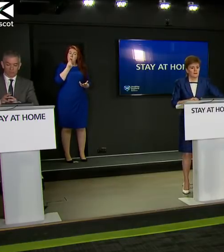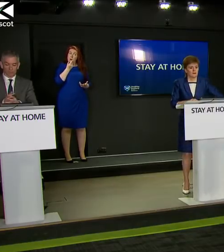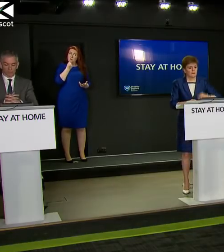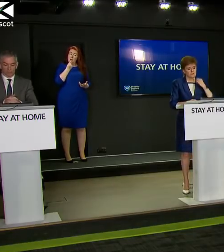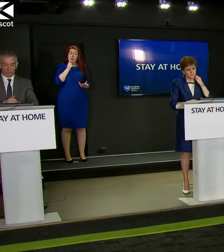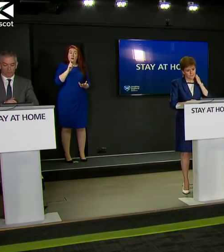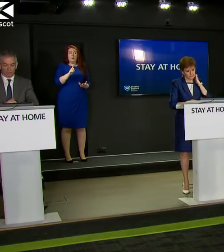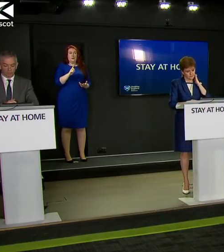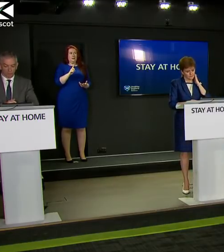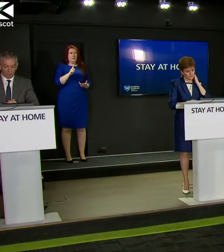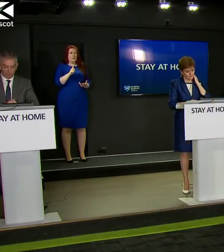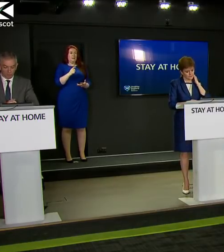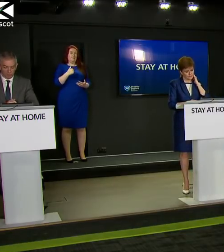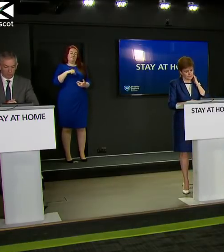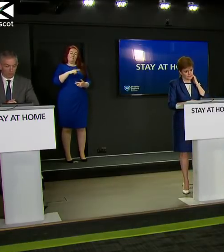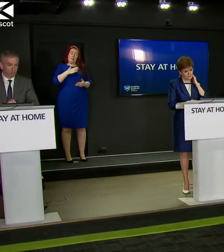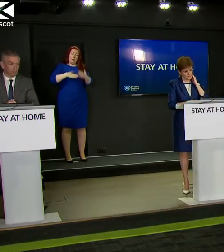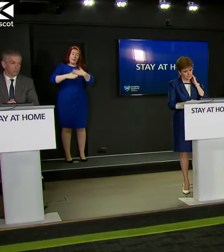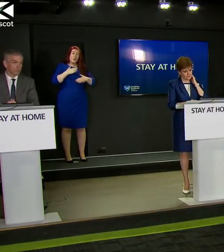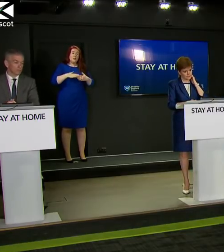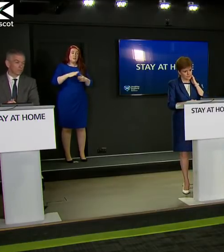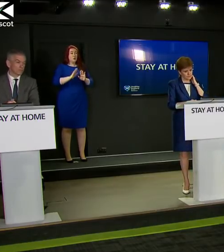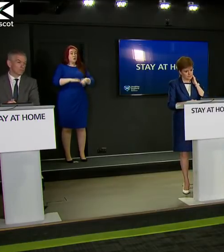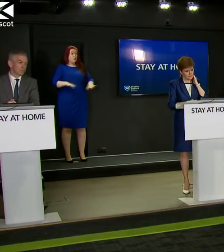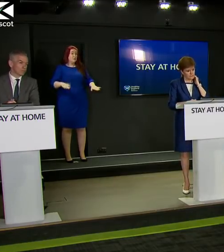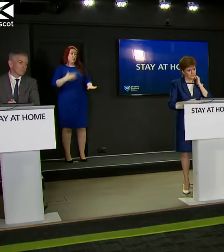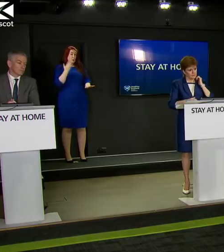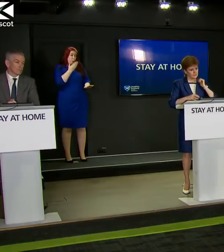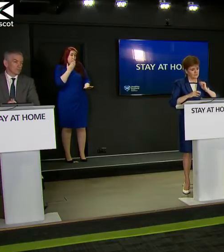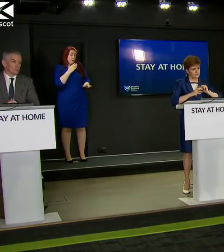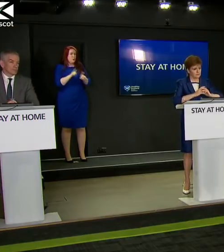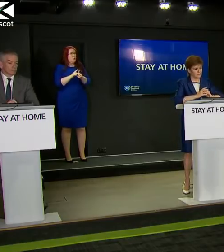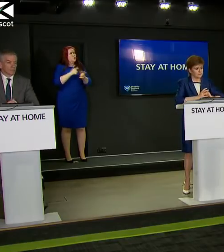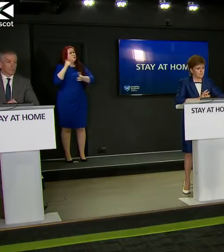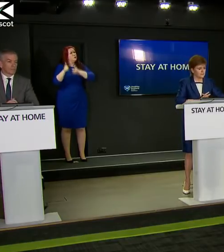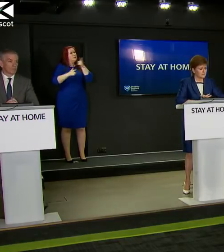sake of patients, children and schools and the tourism industry in Dumfries and Galloway